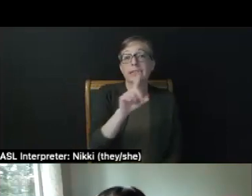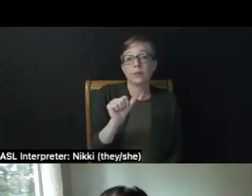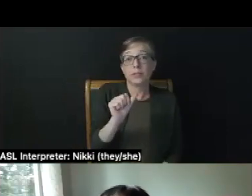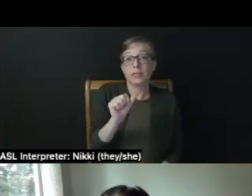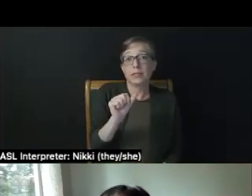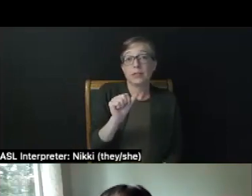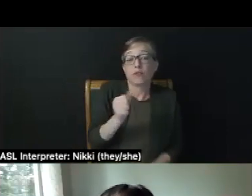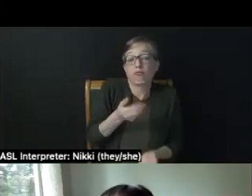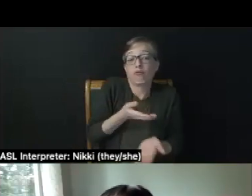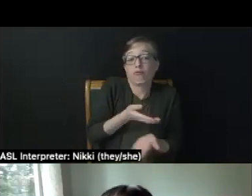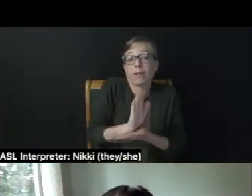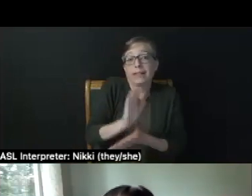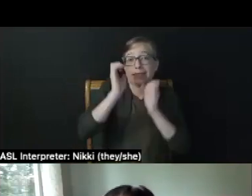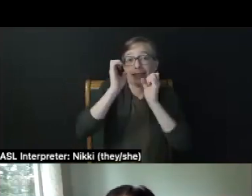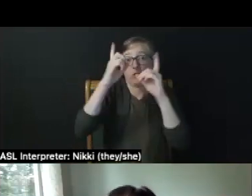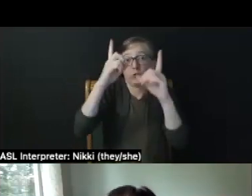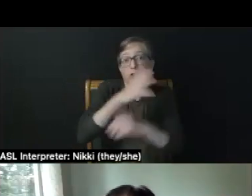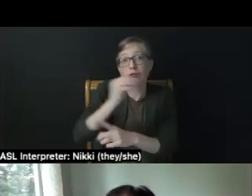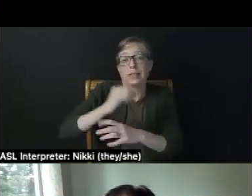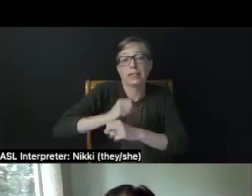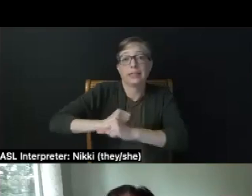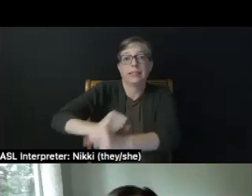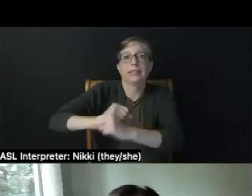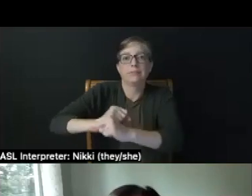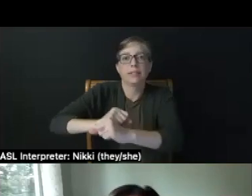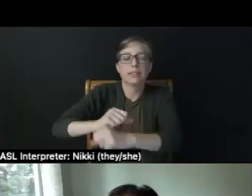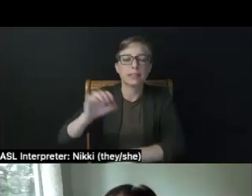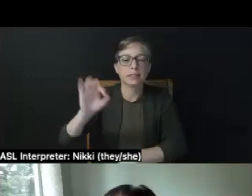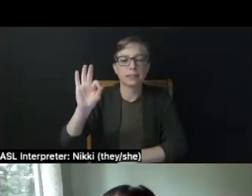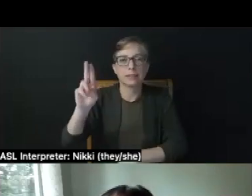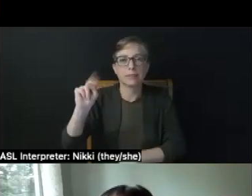And Mary Lou Breslin from DREDF,